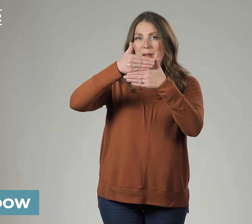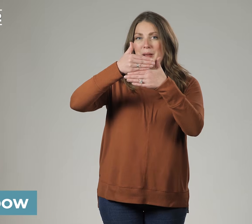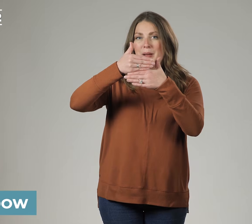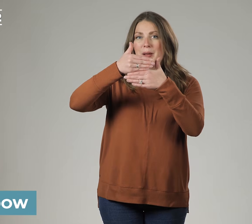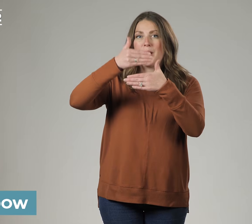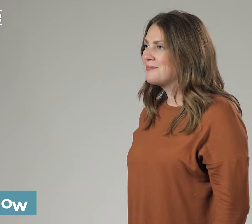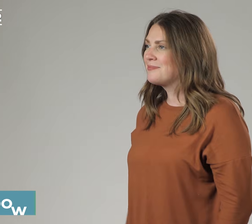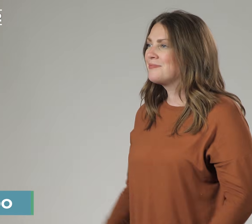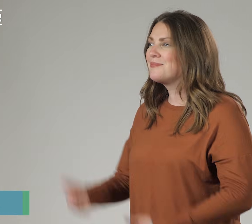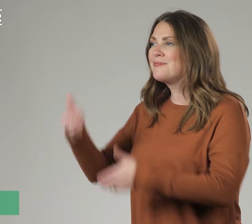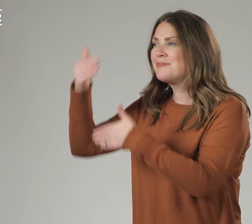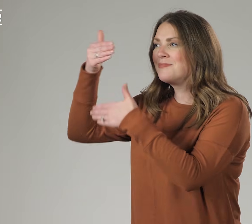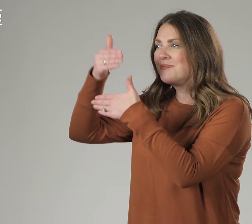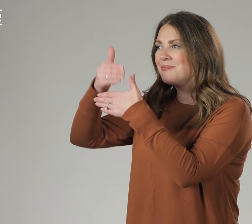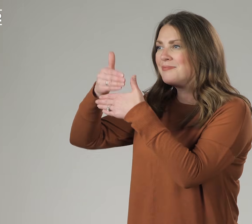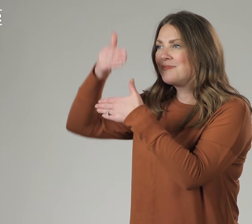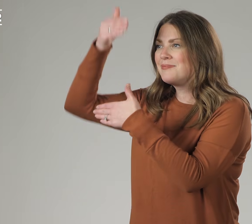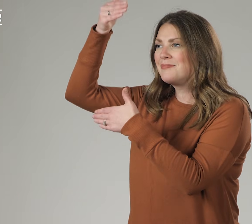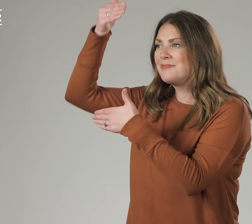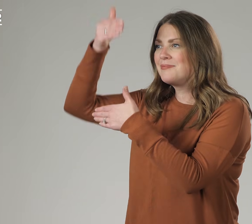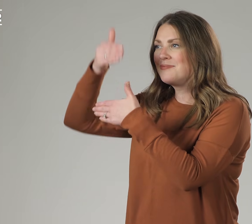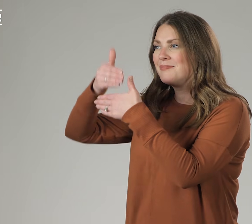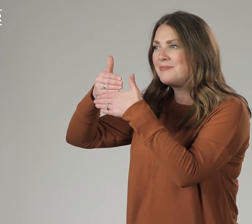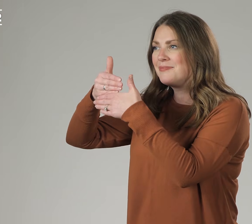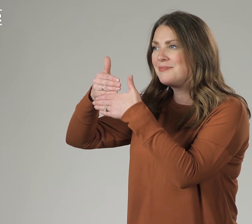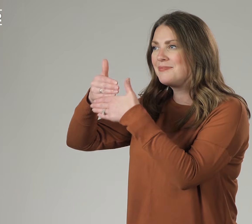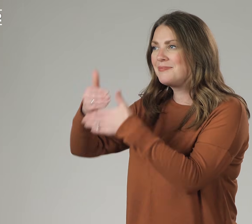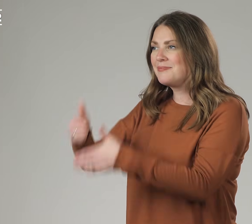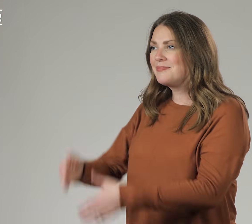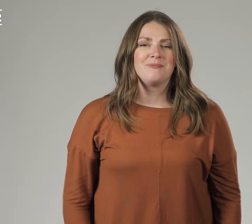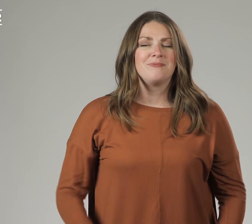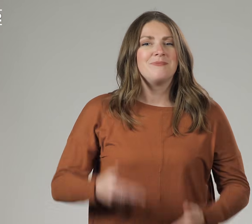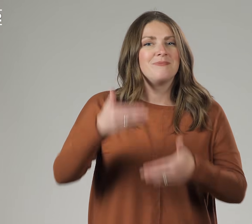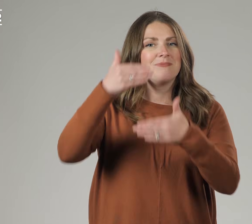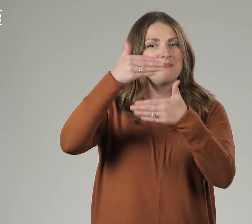'window', both hands are on their side representing the glass of the